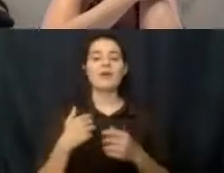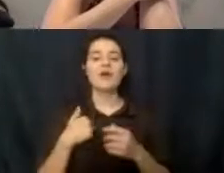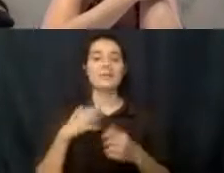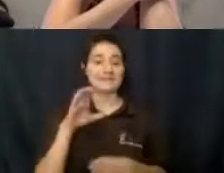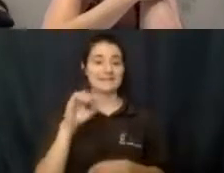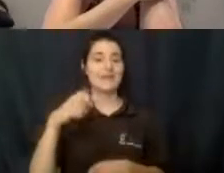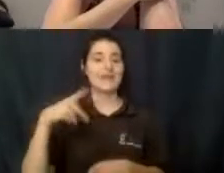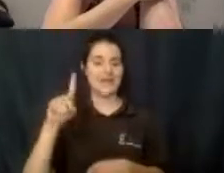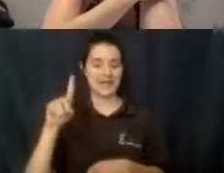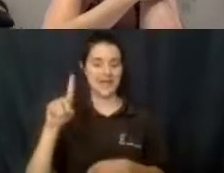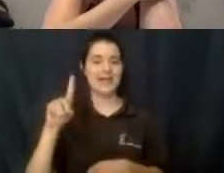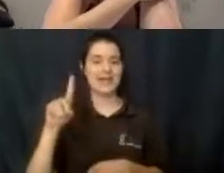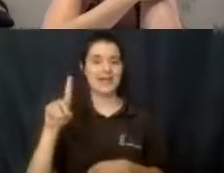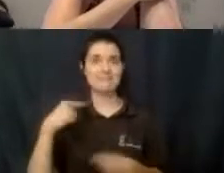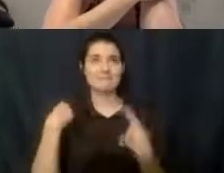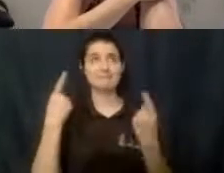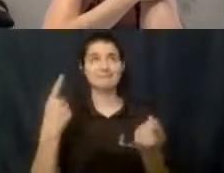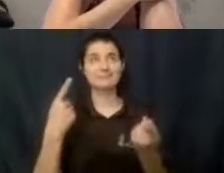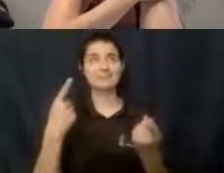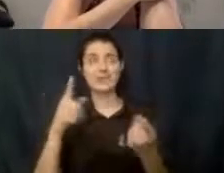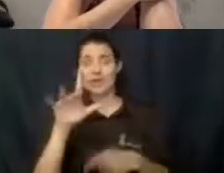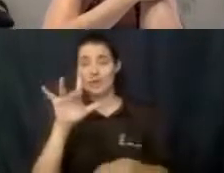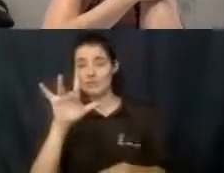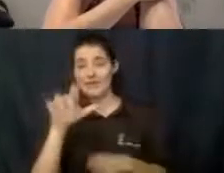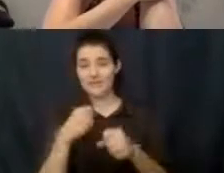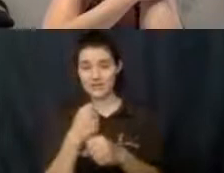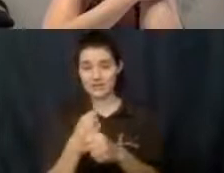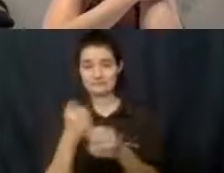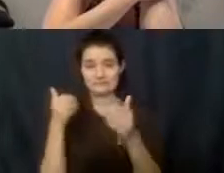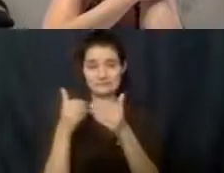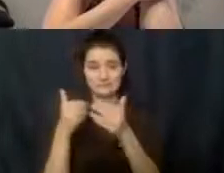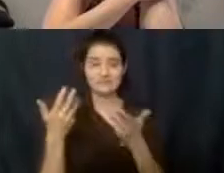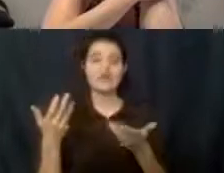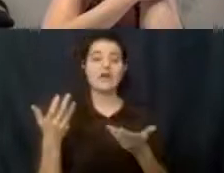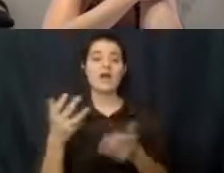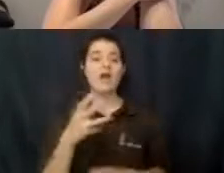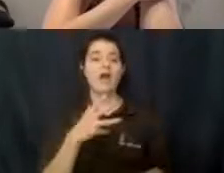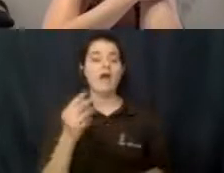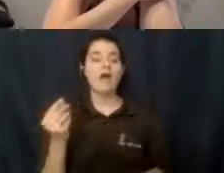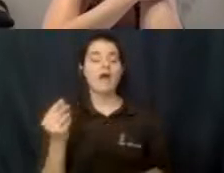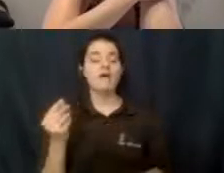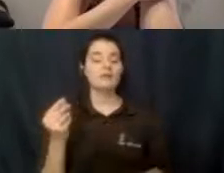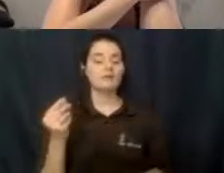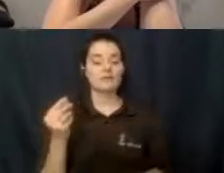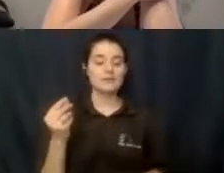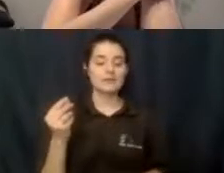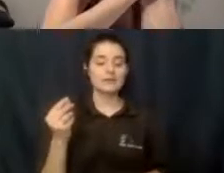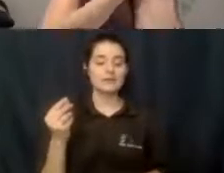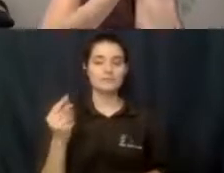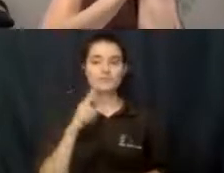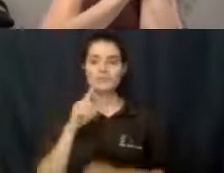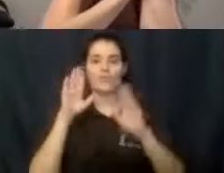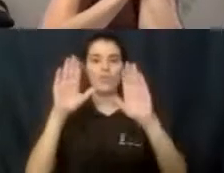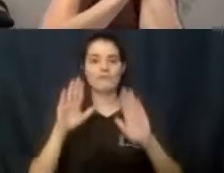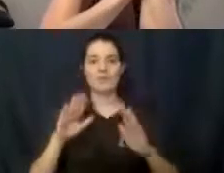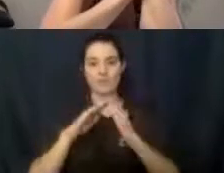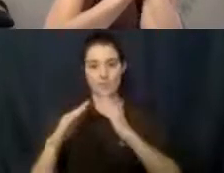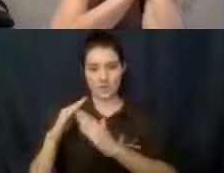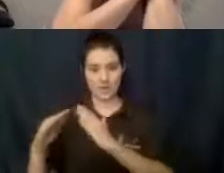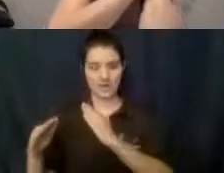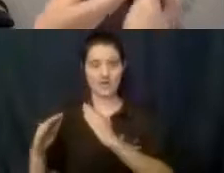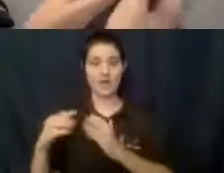I have been with COPD for the past nearly 25 years. And, this community is wonderful.